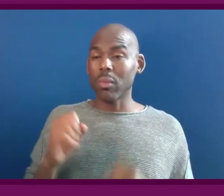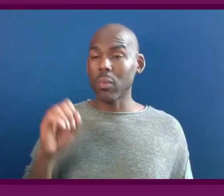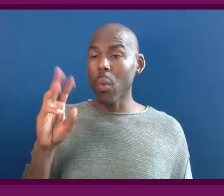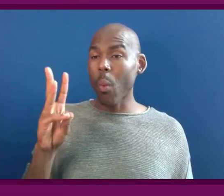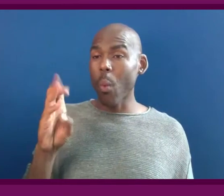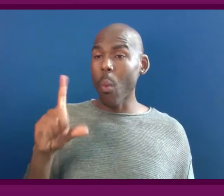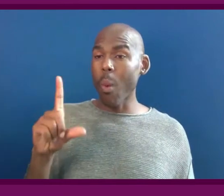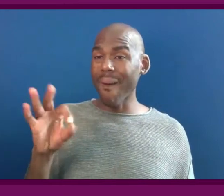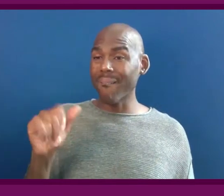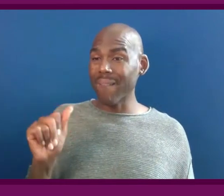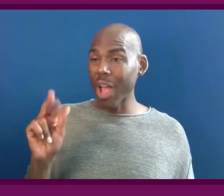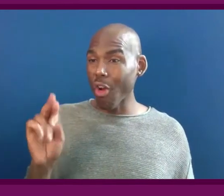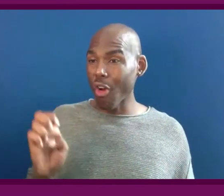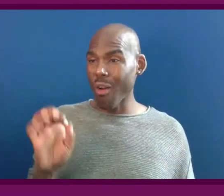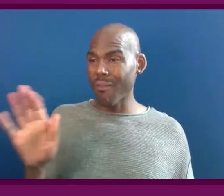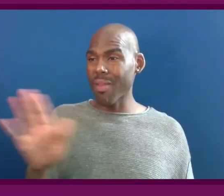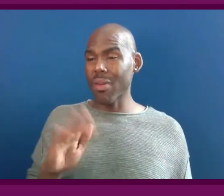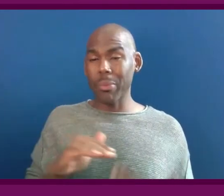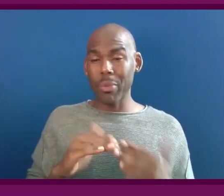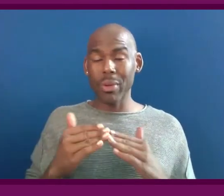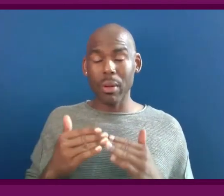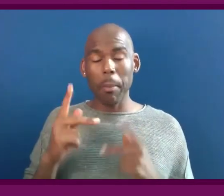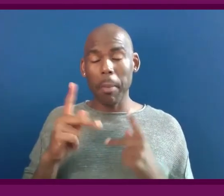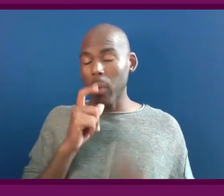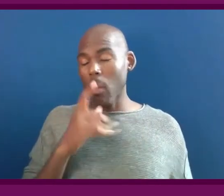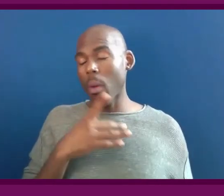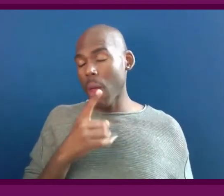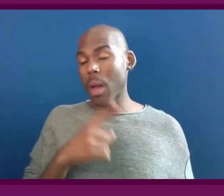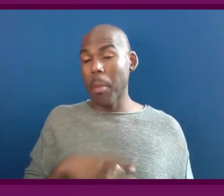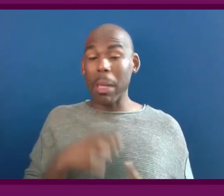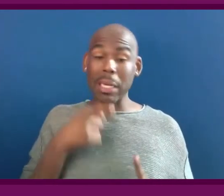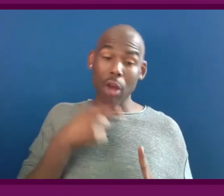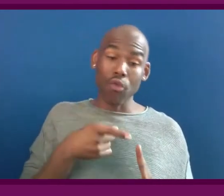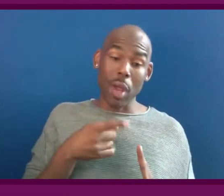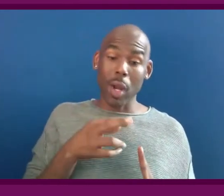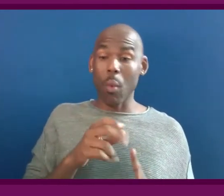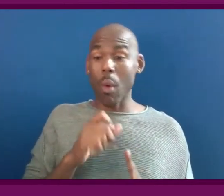I know people don't to say this, but I truly believe that either directly or indirectly,